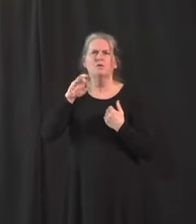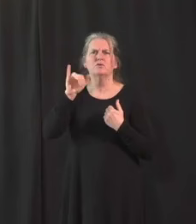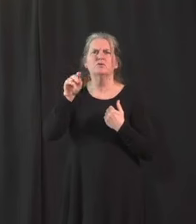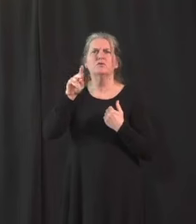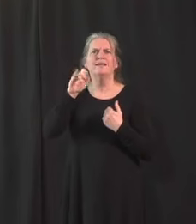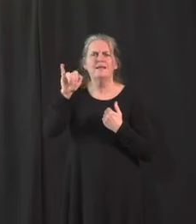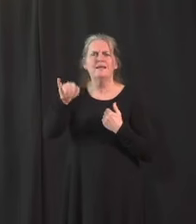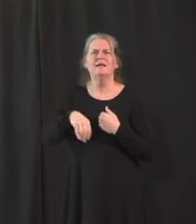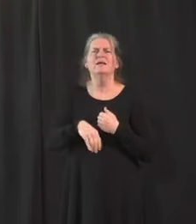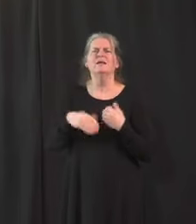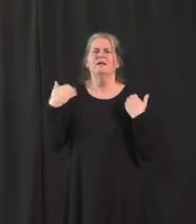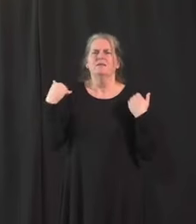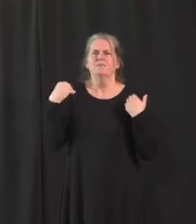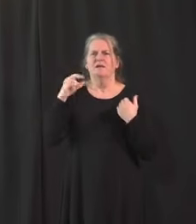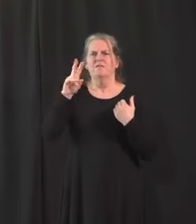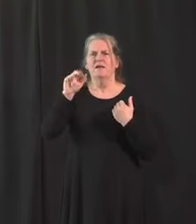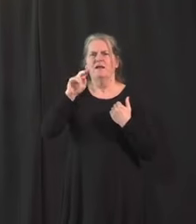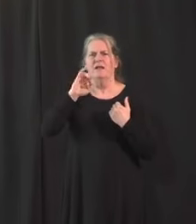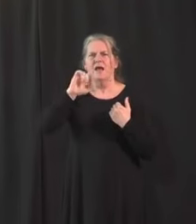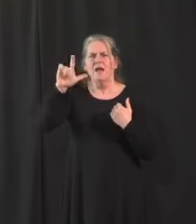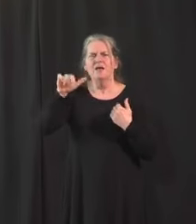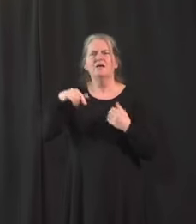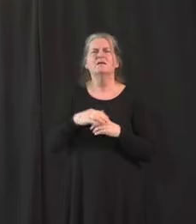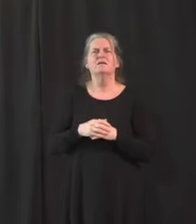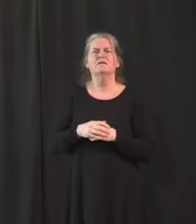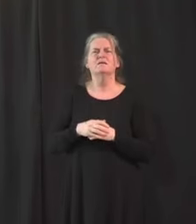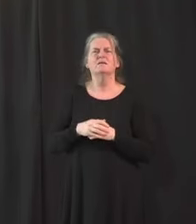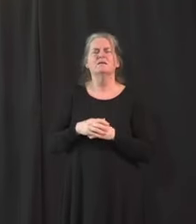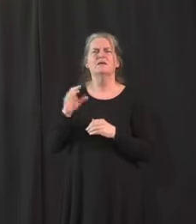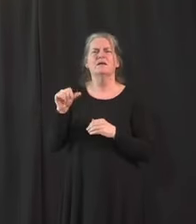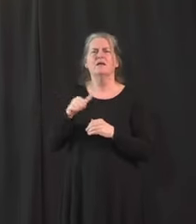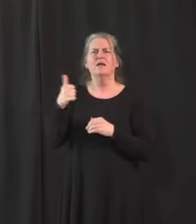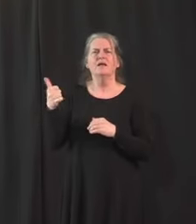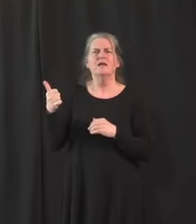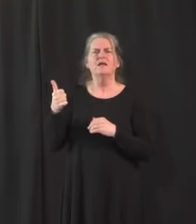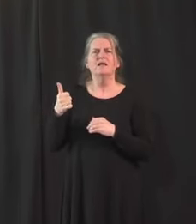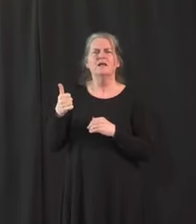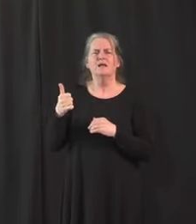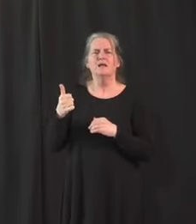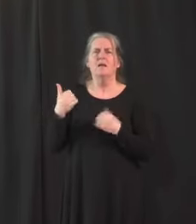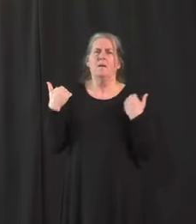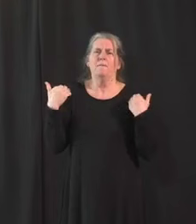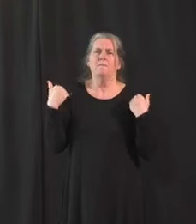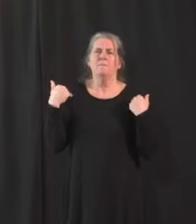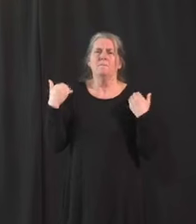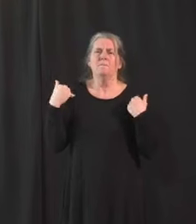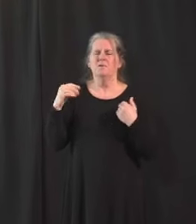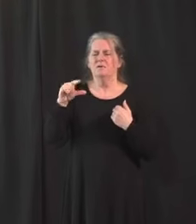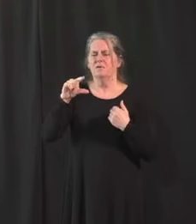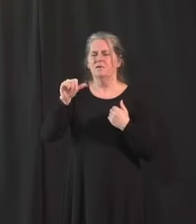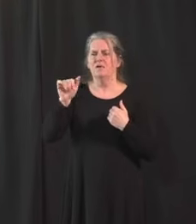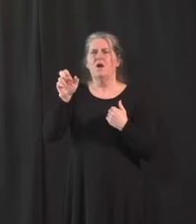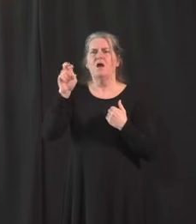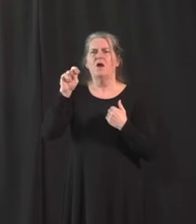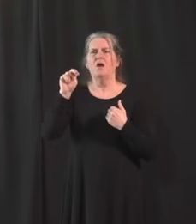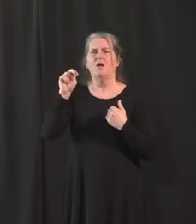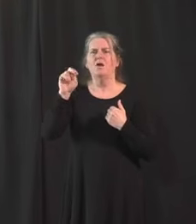VANDAL, AND ALSO LAST BUT NOT LEAST MINISTER GARNEAU.